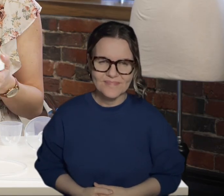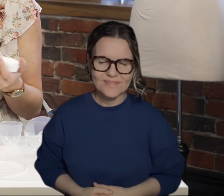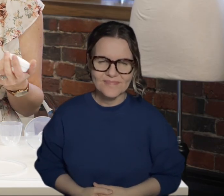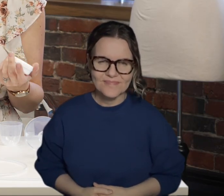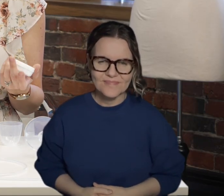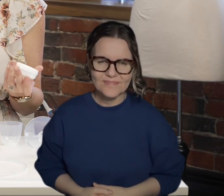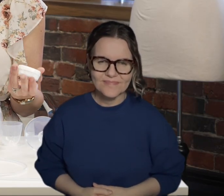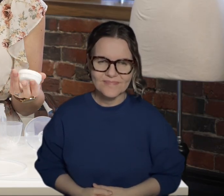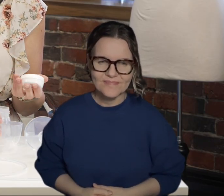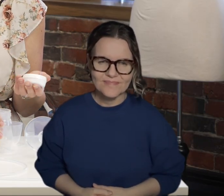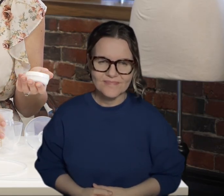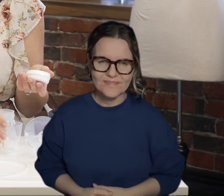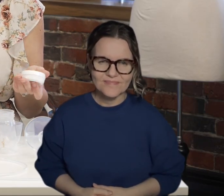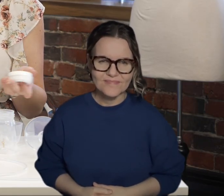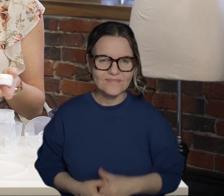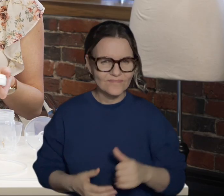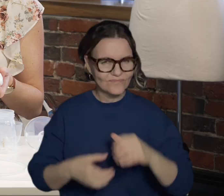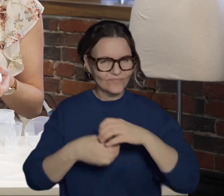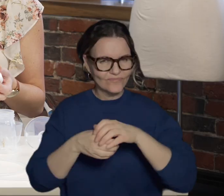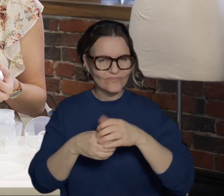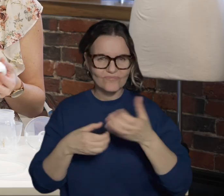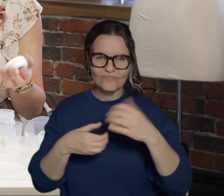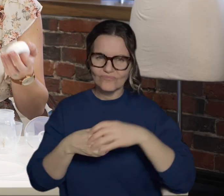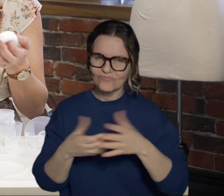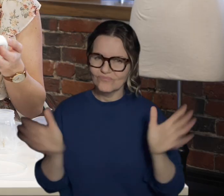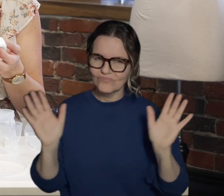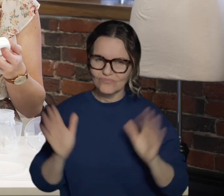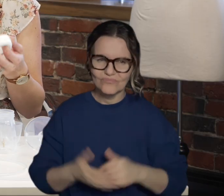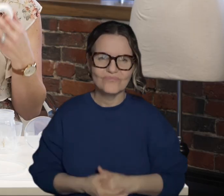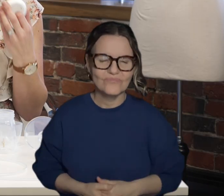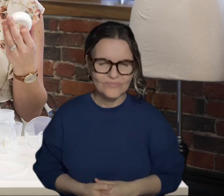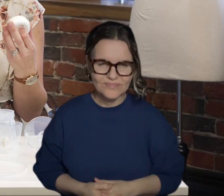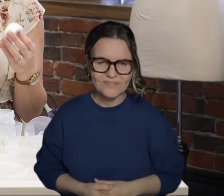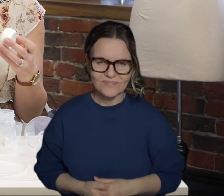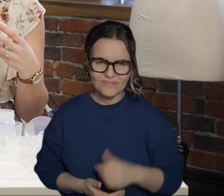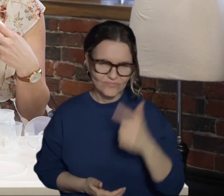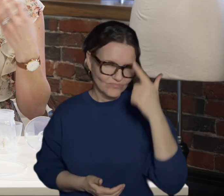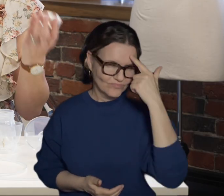you do one over the other it's not typically that you would have this in there with the nipple it's